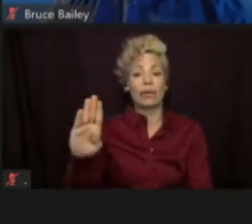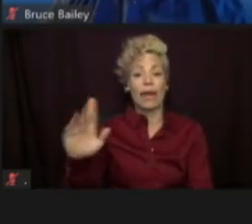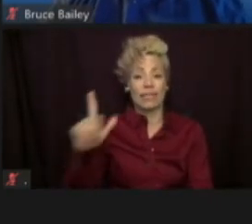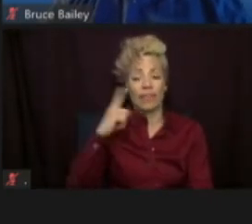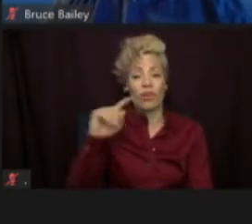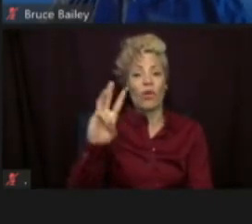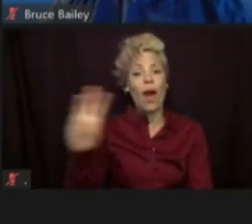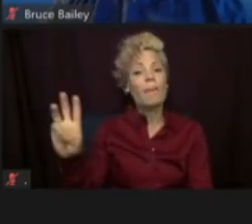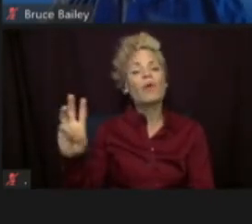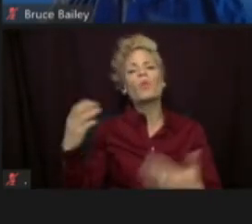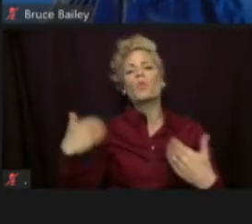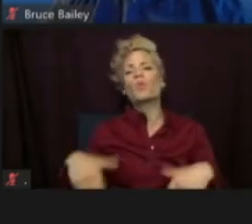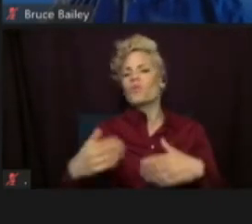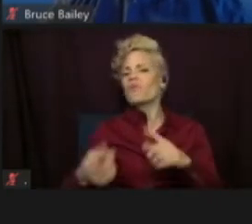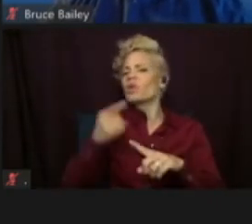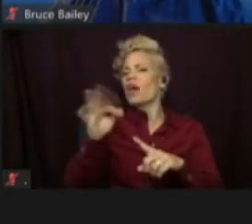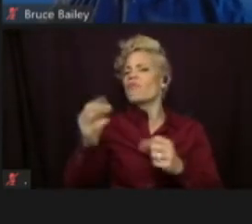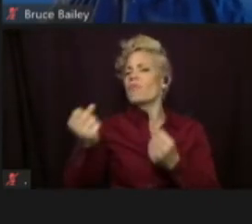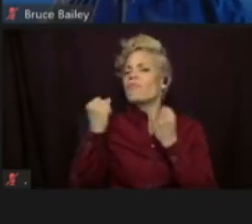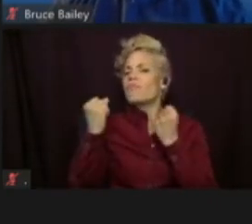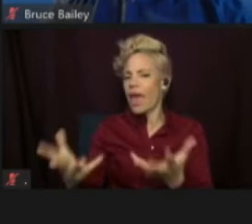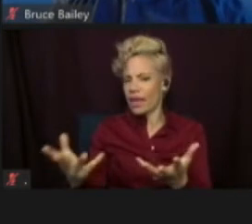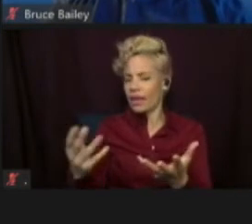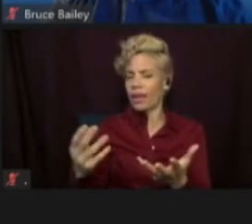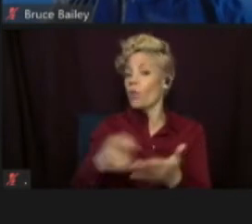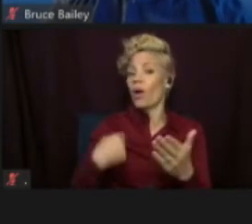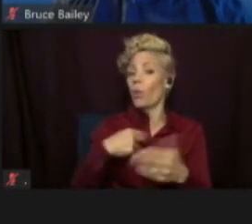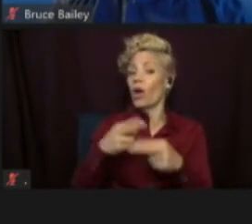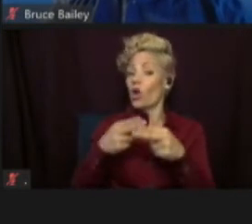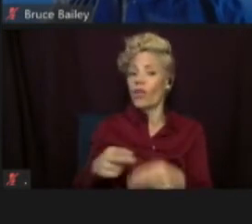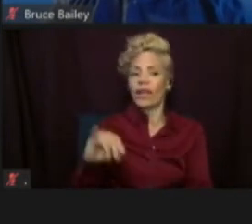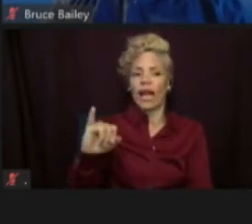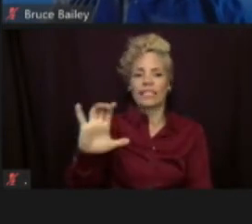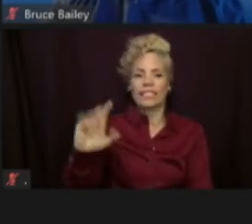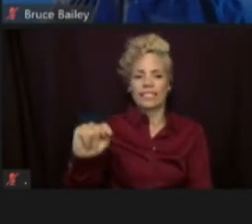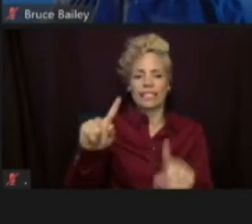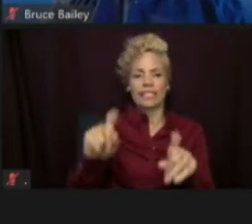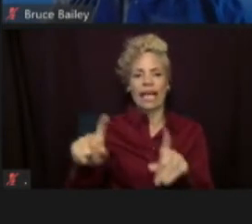for what we are calling the ICT Testing Baseline Portfolio.